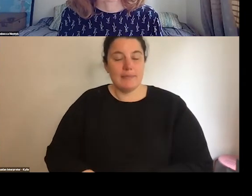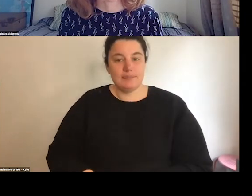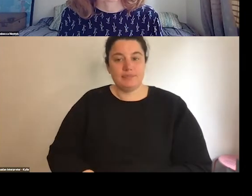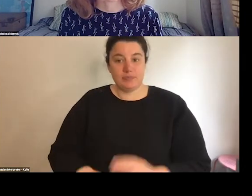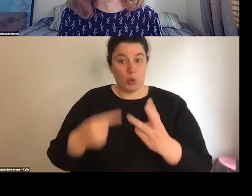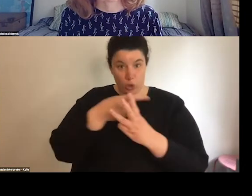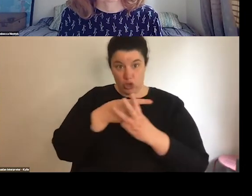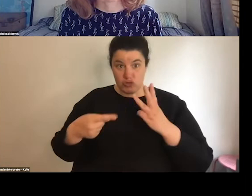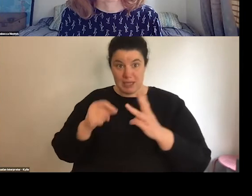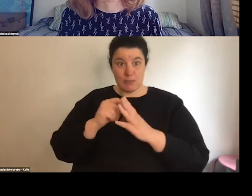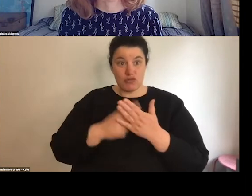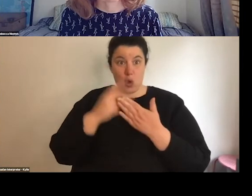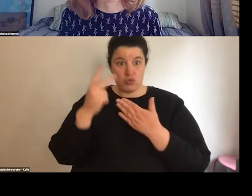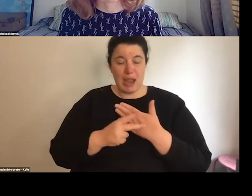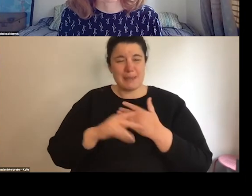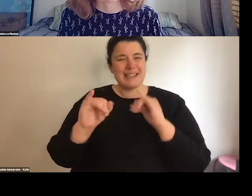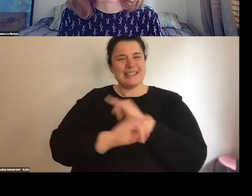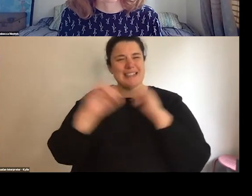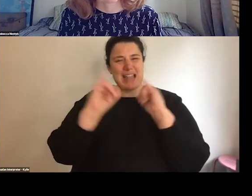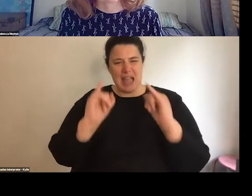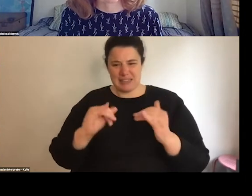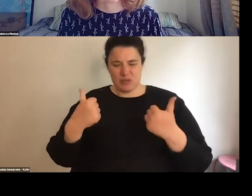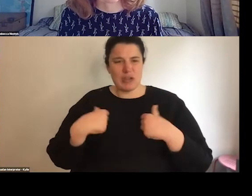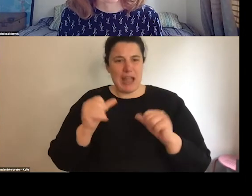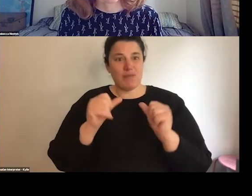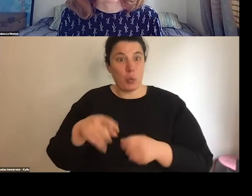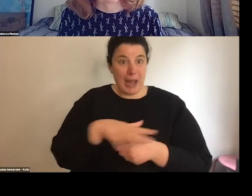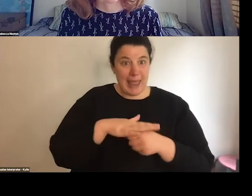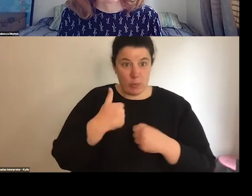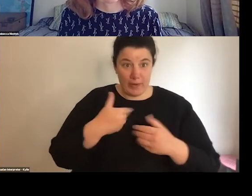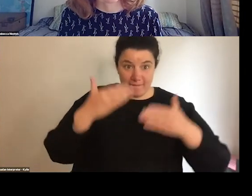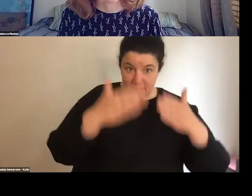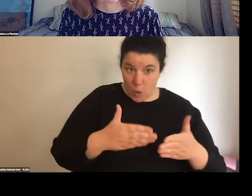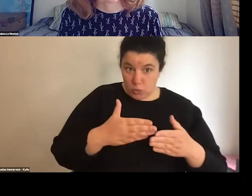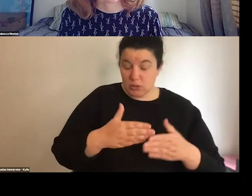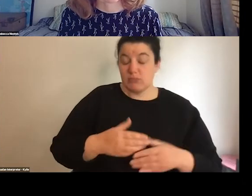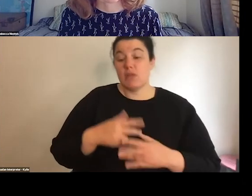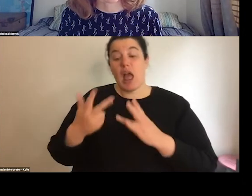Disaster recovery is an area we've worked in. Another one that I think we've been particularly interesting